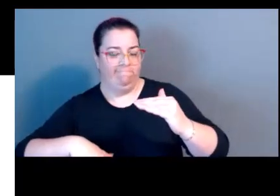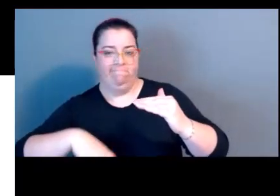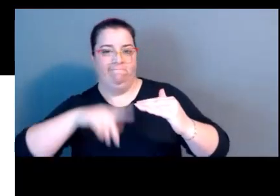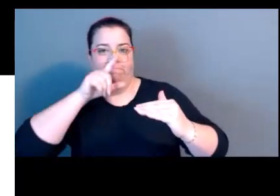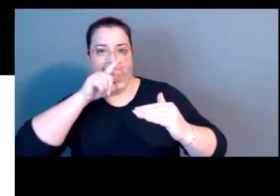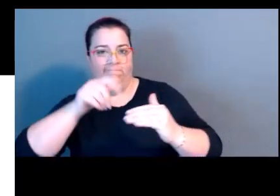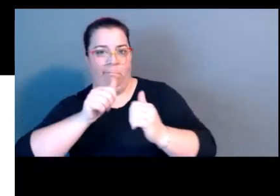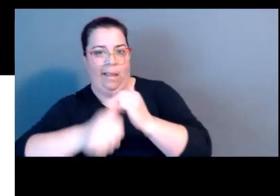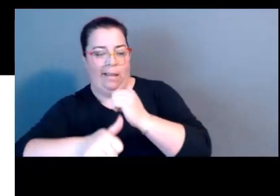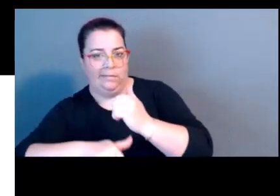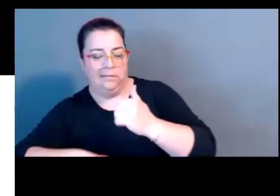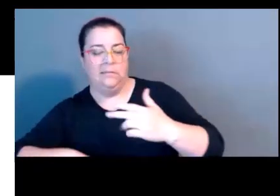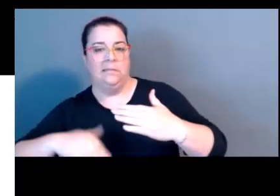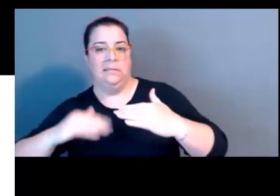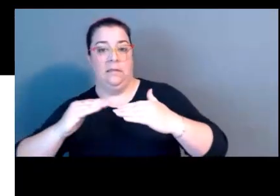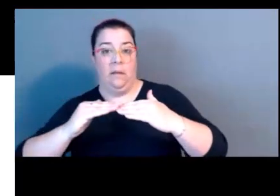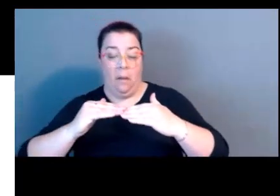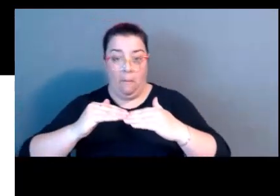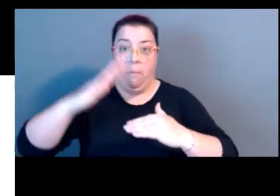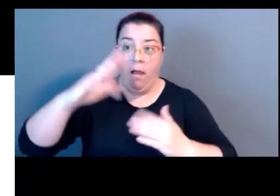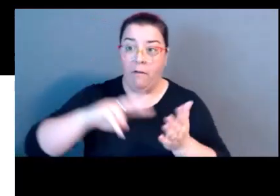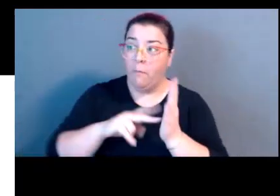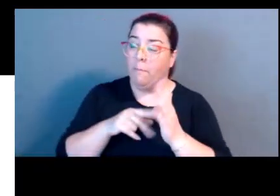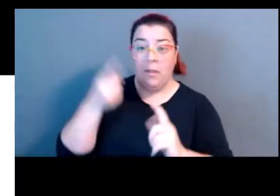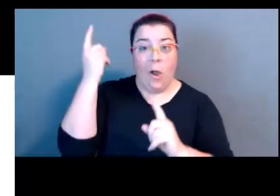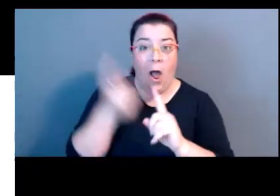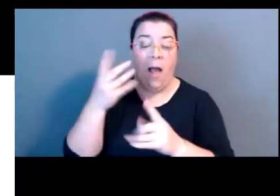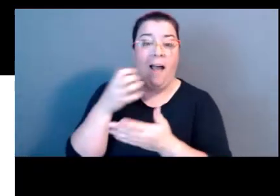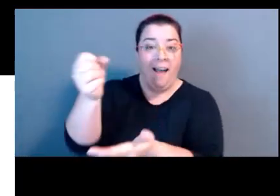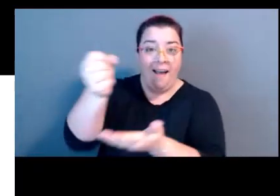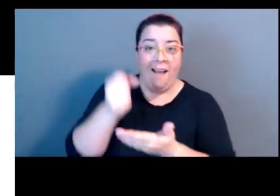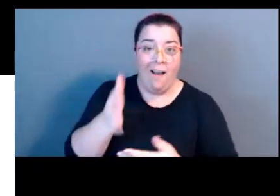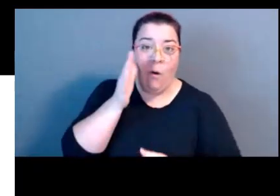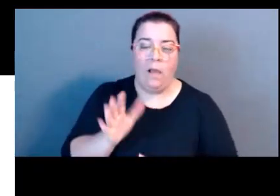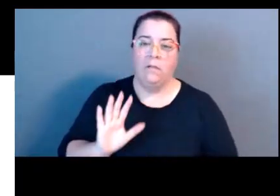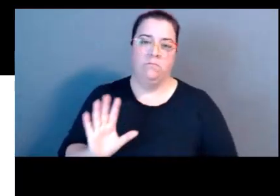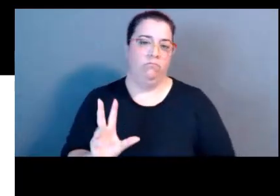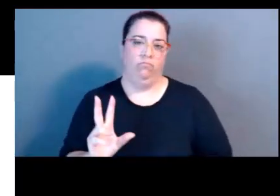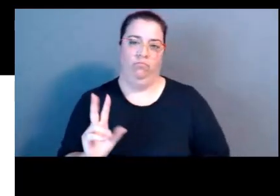Our program budget context will ultimately determine how many grants we can award.